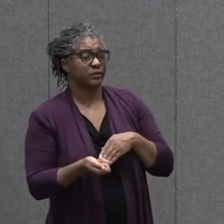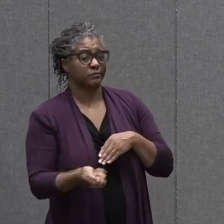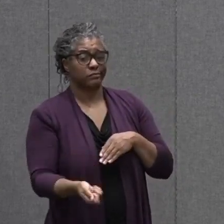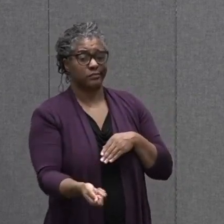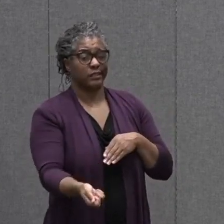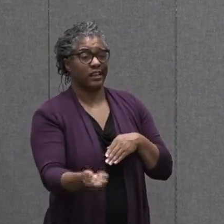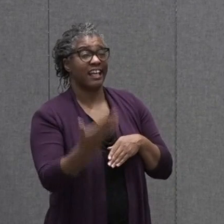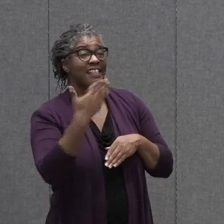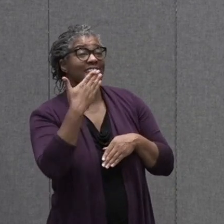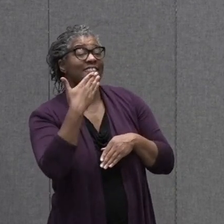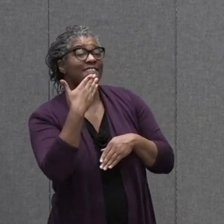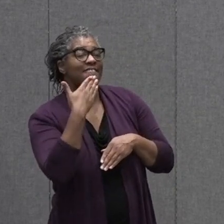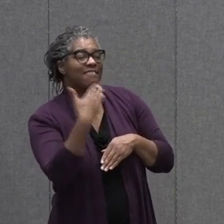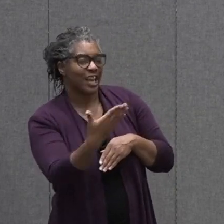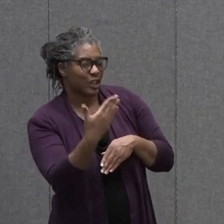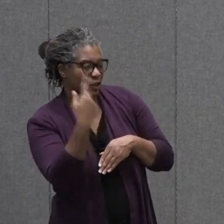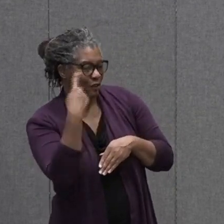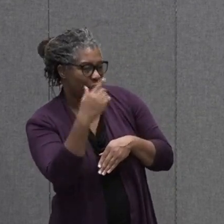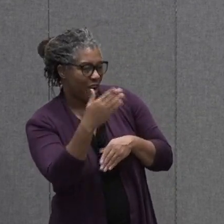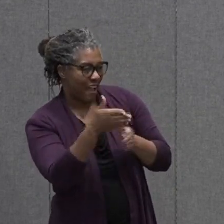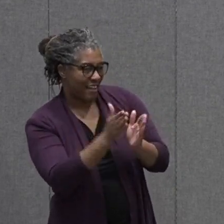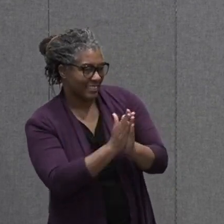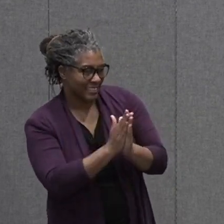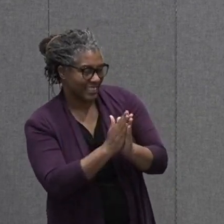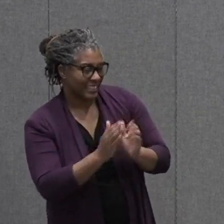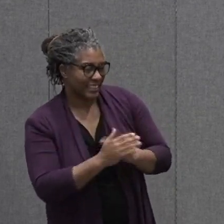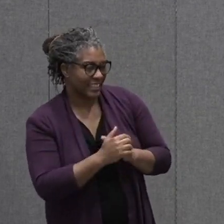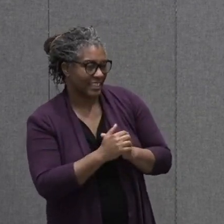What kind of dogs is Hamburger walking?